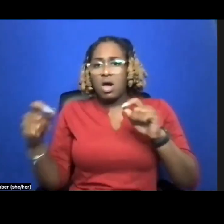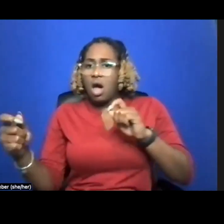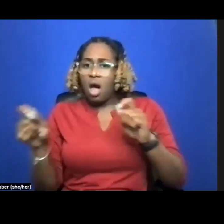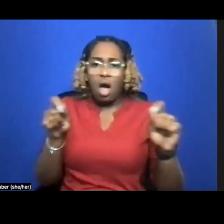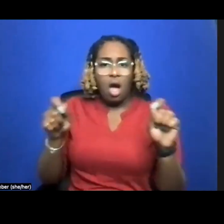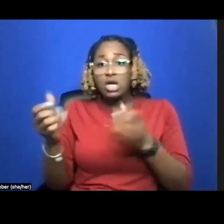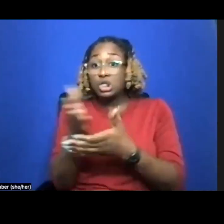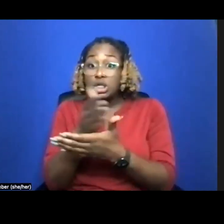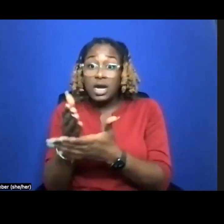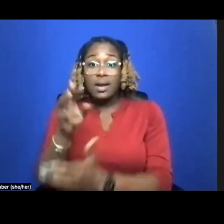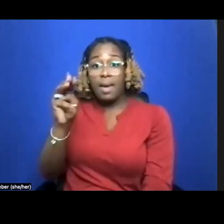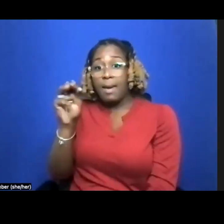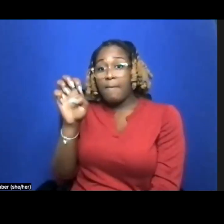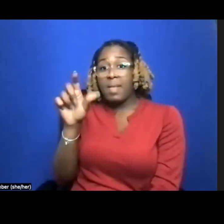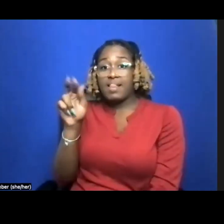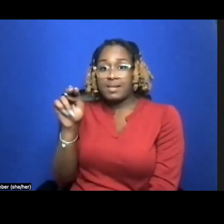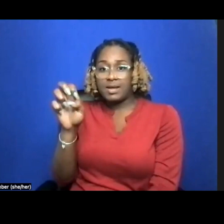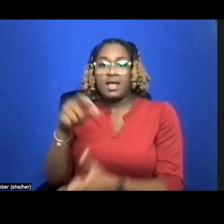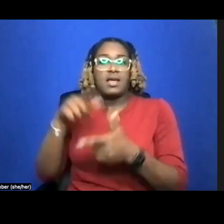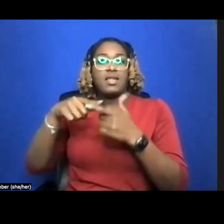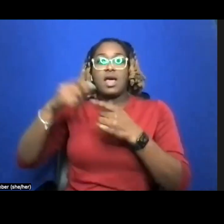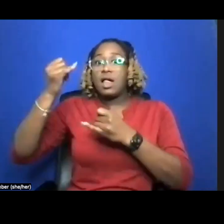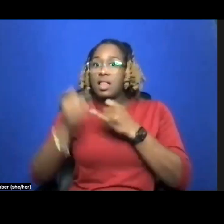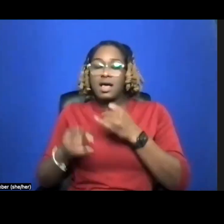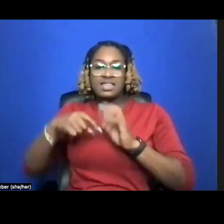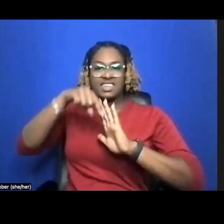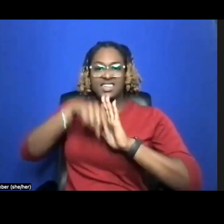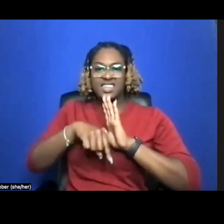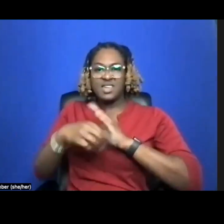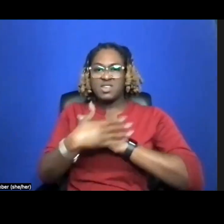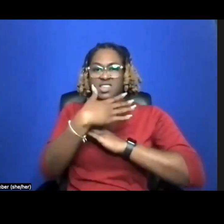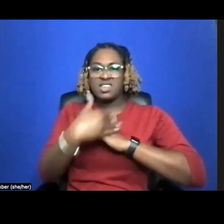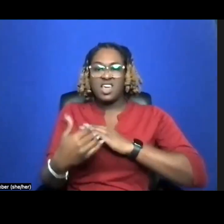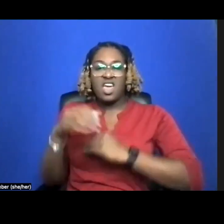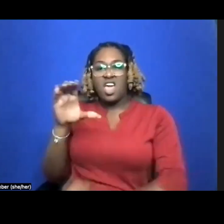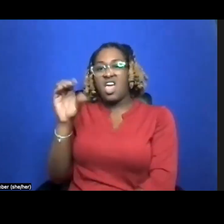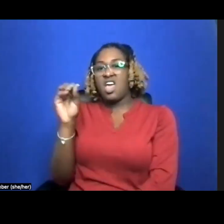at last, deep sea cosmologies. mother says, let them breathe.